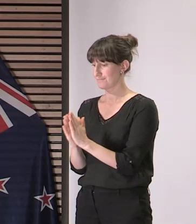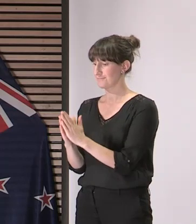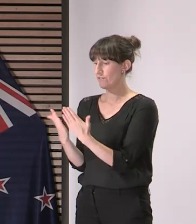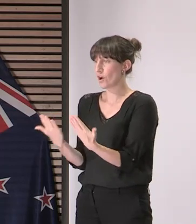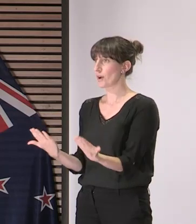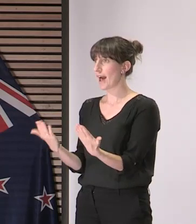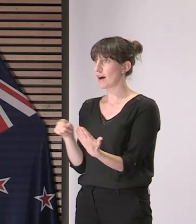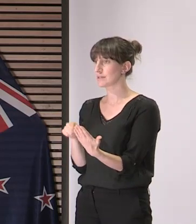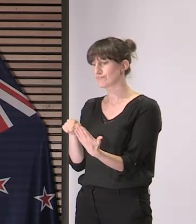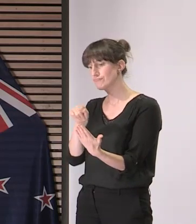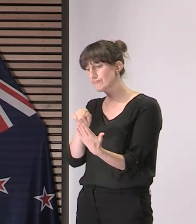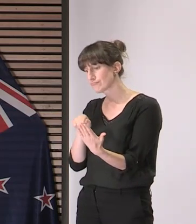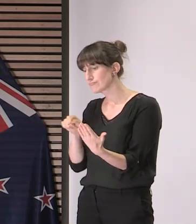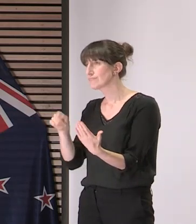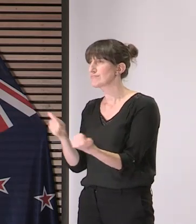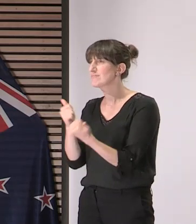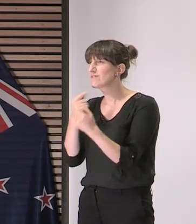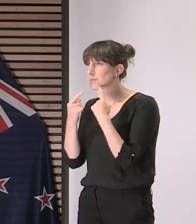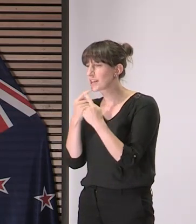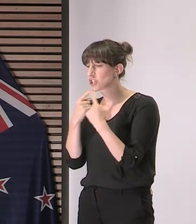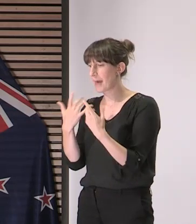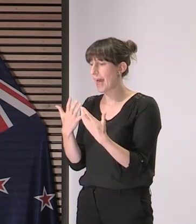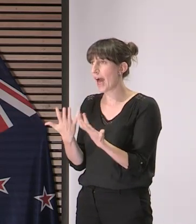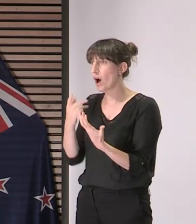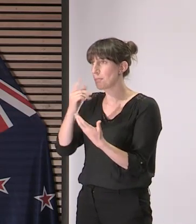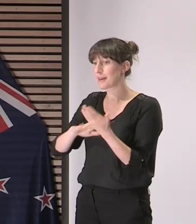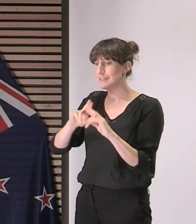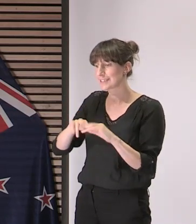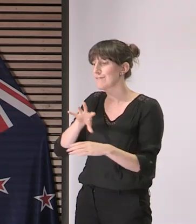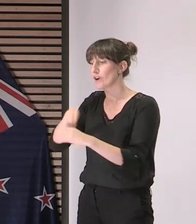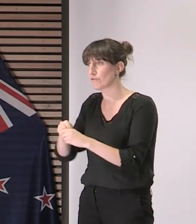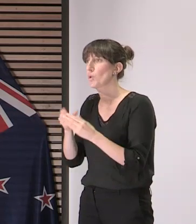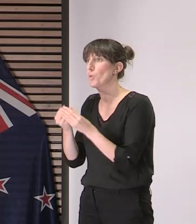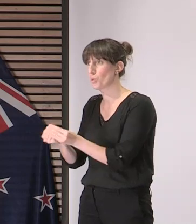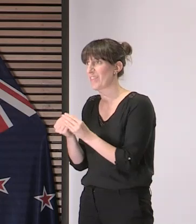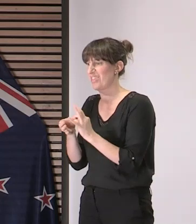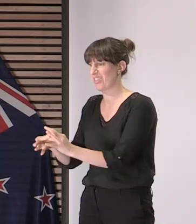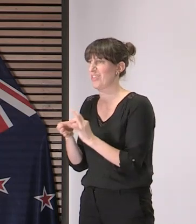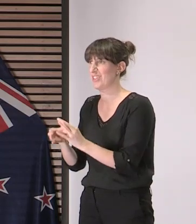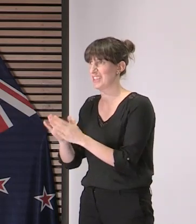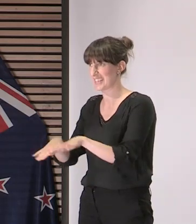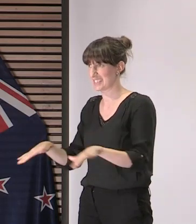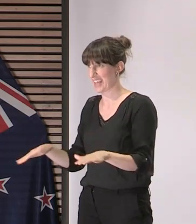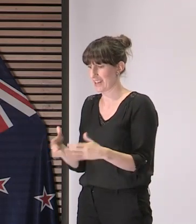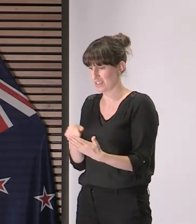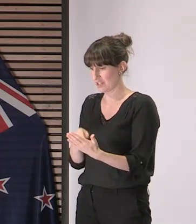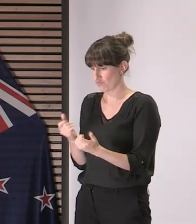senior level primary school student. Your parents will get